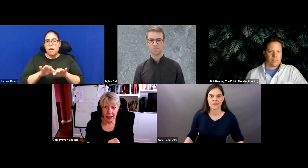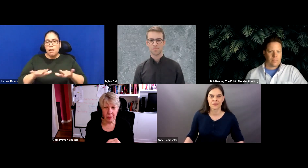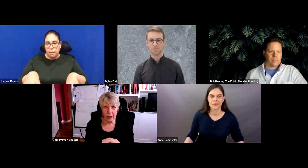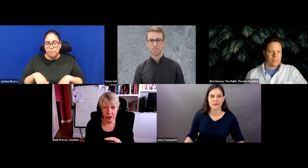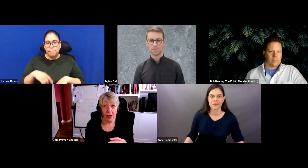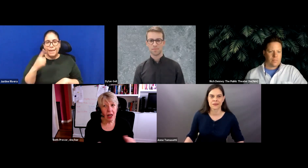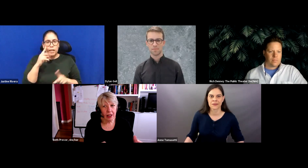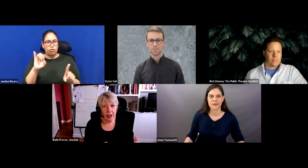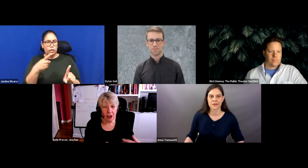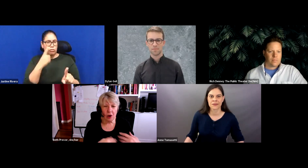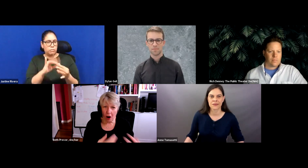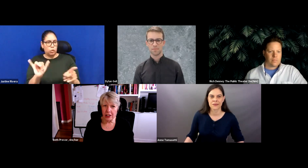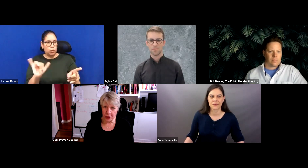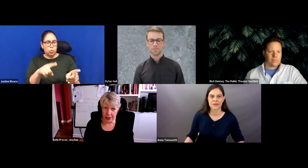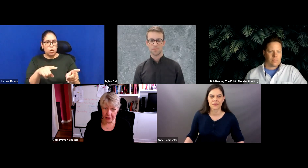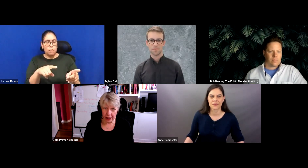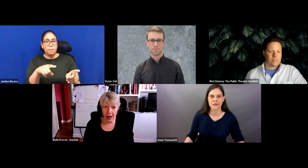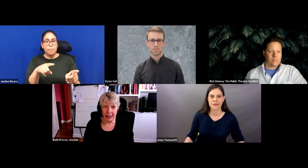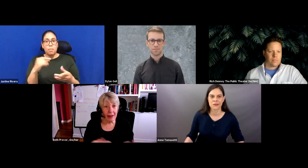made this point too, you know, artists were suffering. I mean,